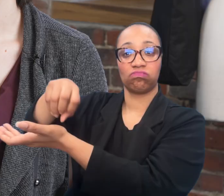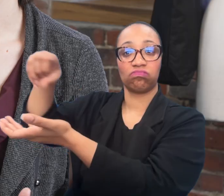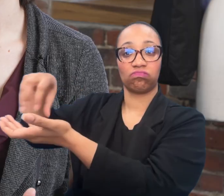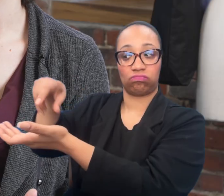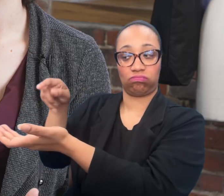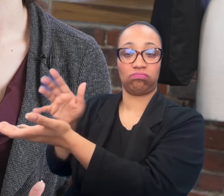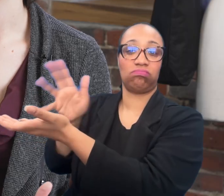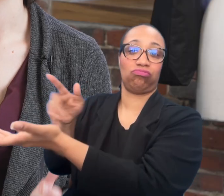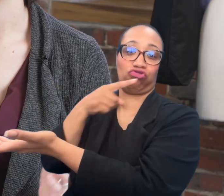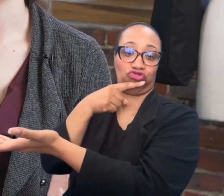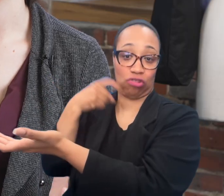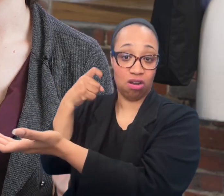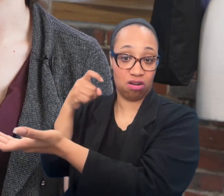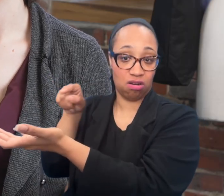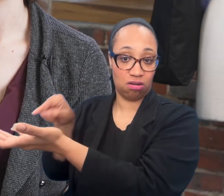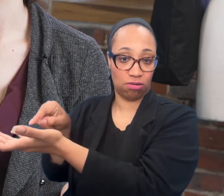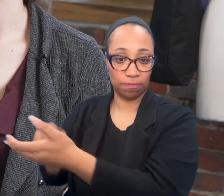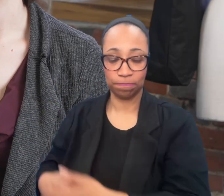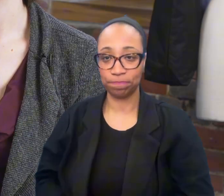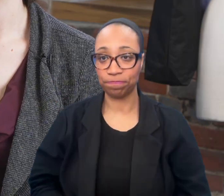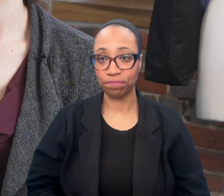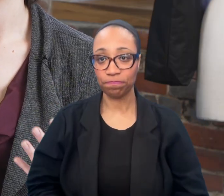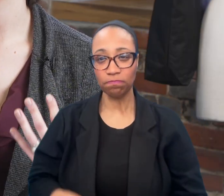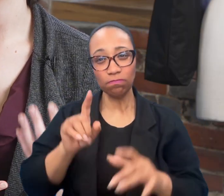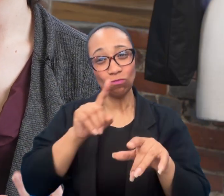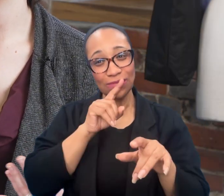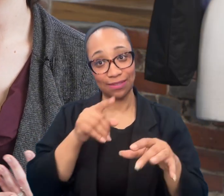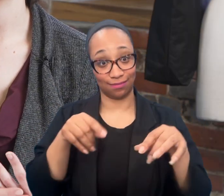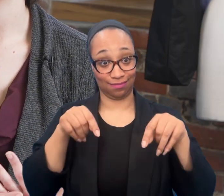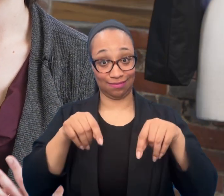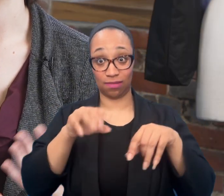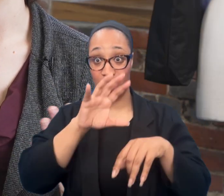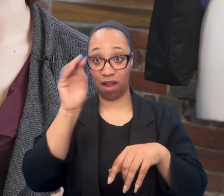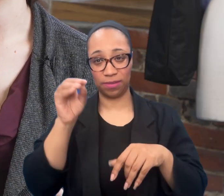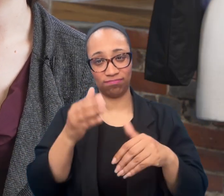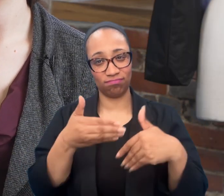the reason why Acelleron offers this unboxing series is because we truly care about the journey